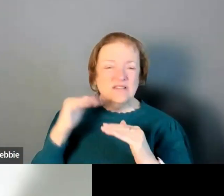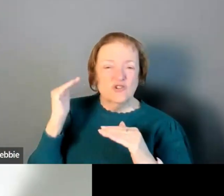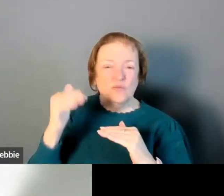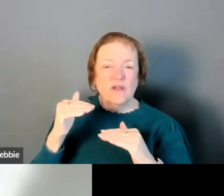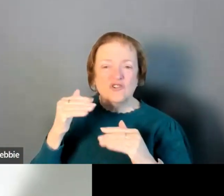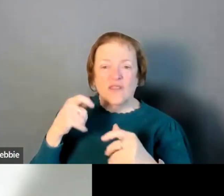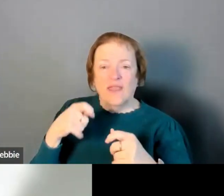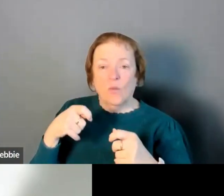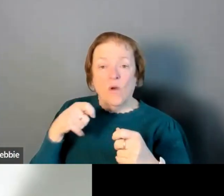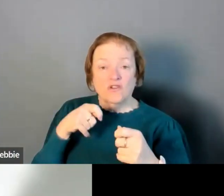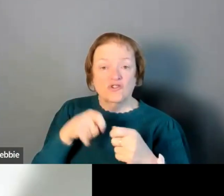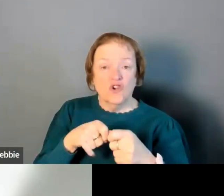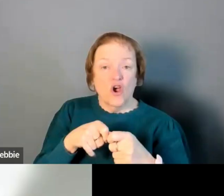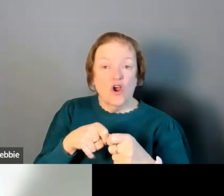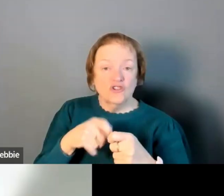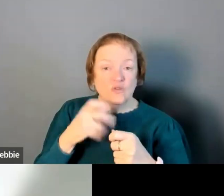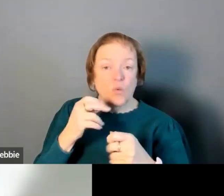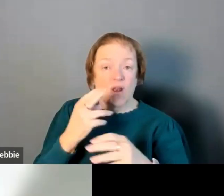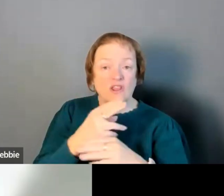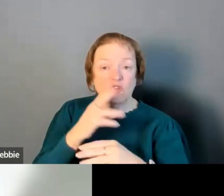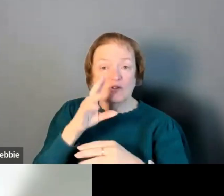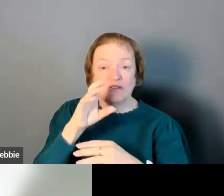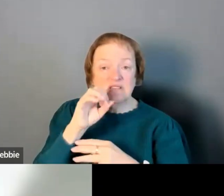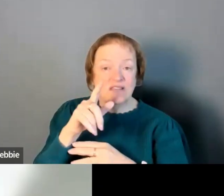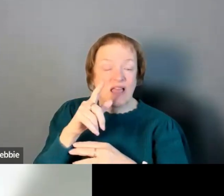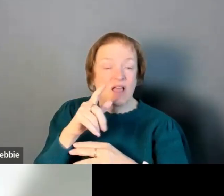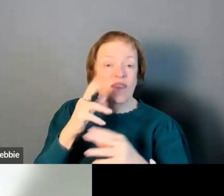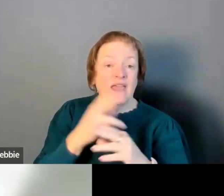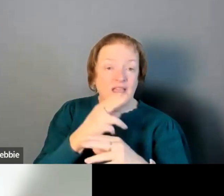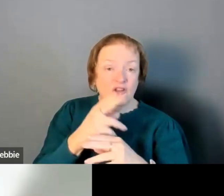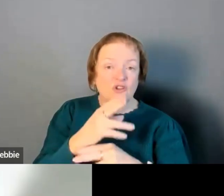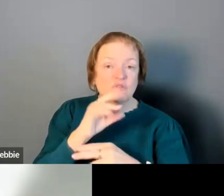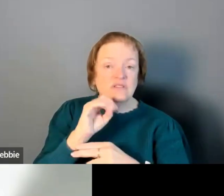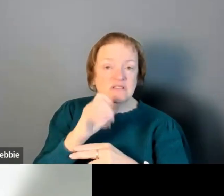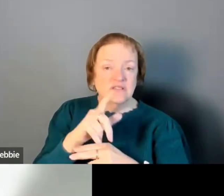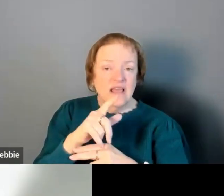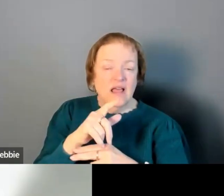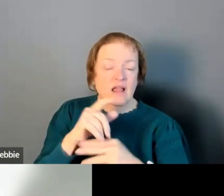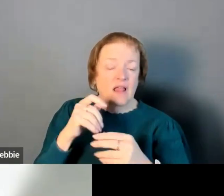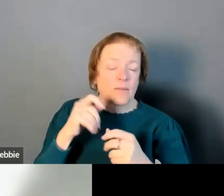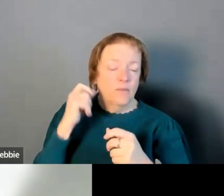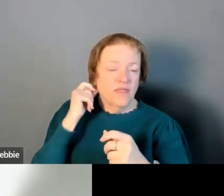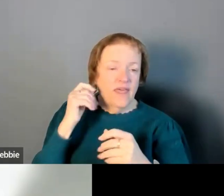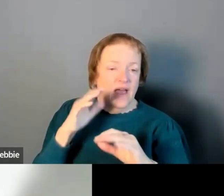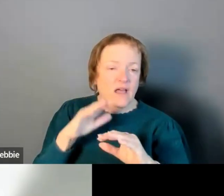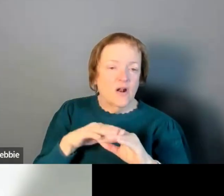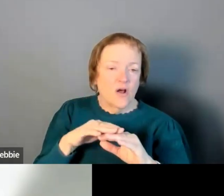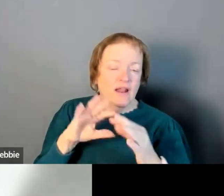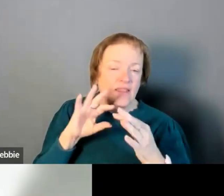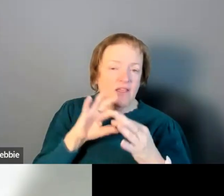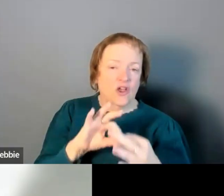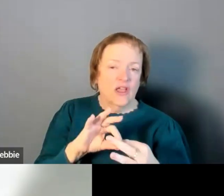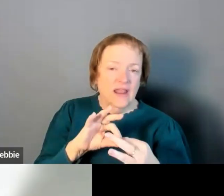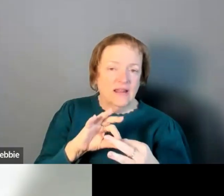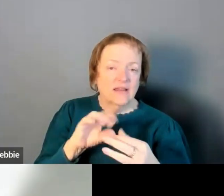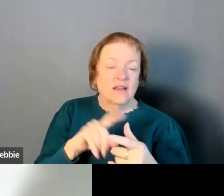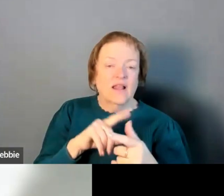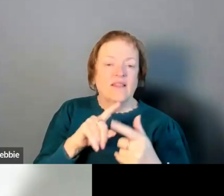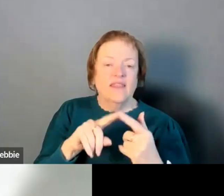they want to use their cell phone, they can use their cell phone and put that on live listen and do all that, and they are connected, and then they are able to hear their friends, and they are